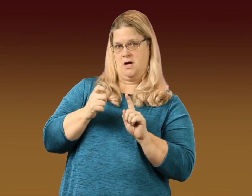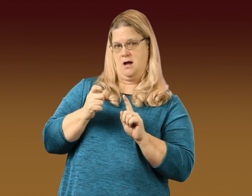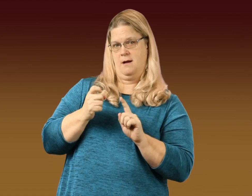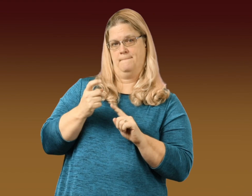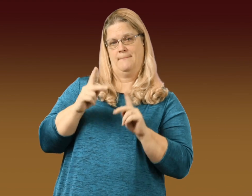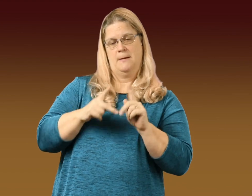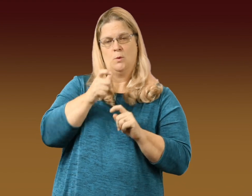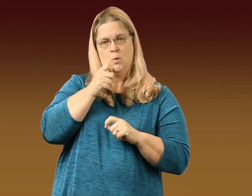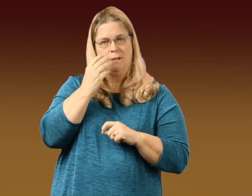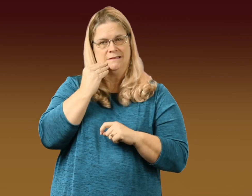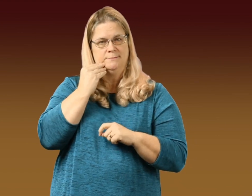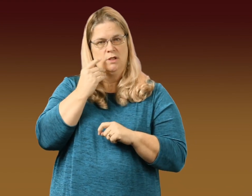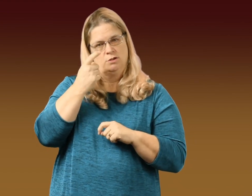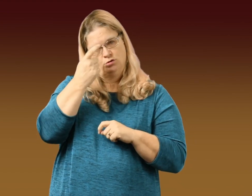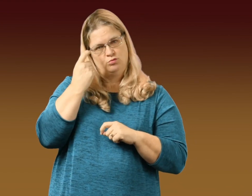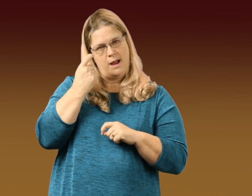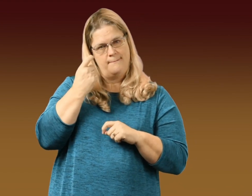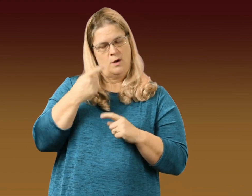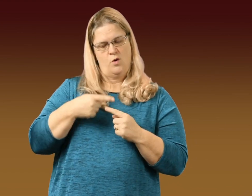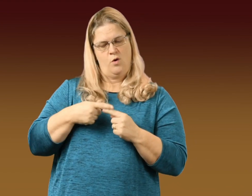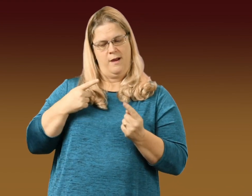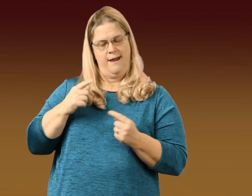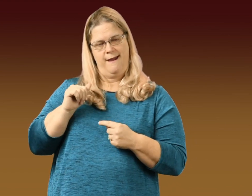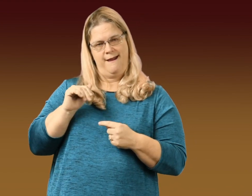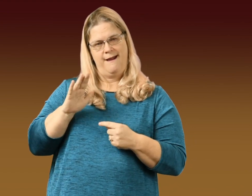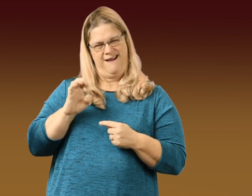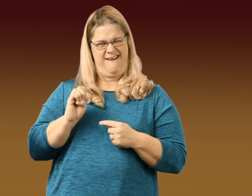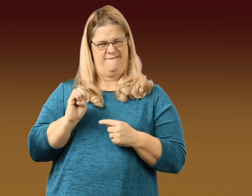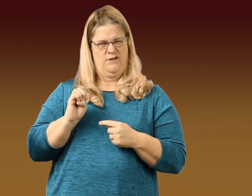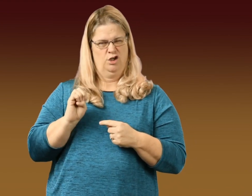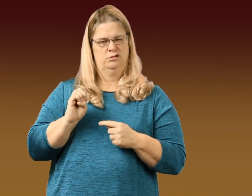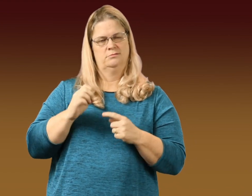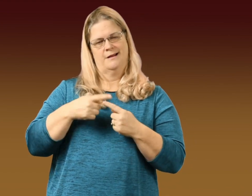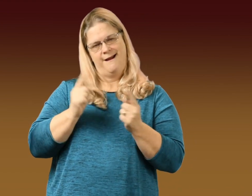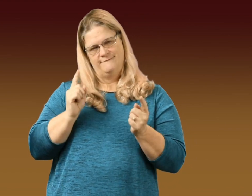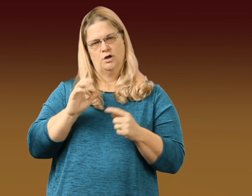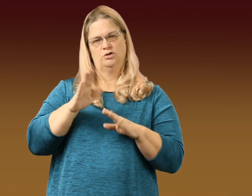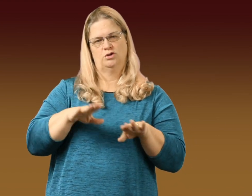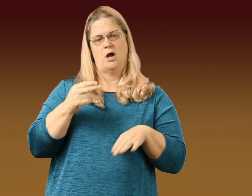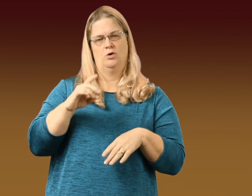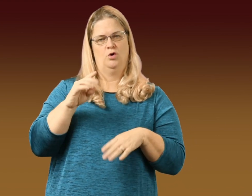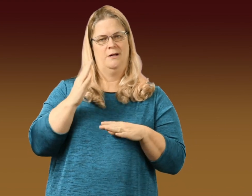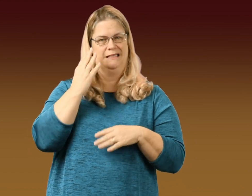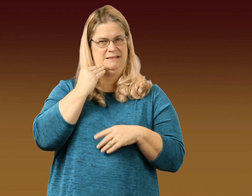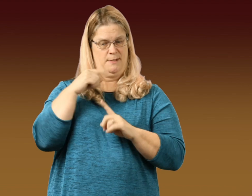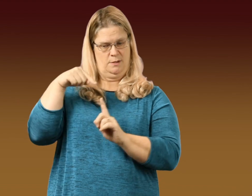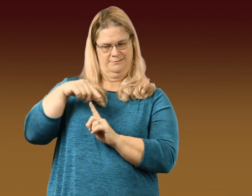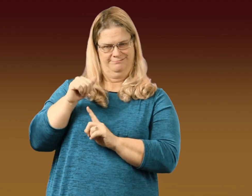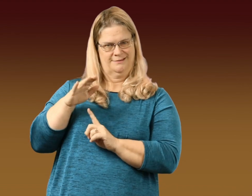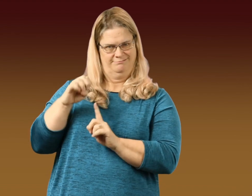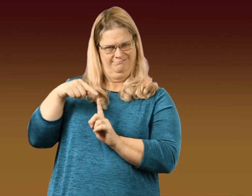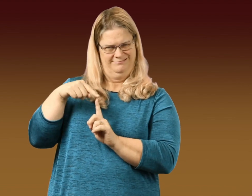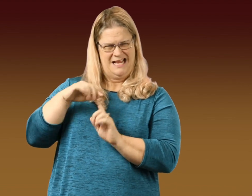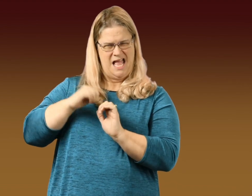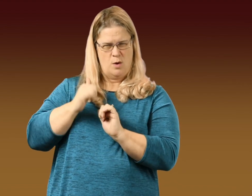Consider how that is different from people who experience trauma or adverse childhood experiences.